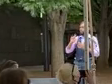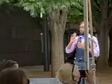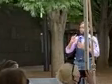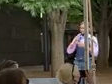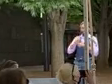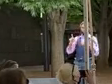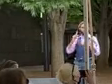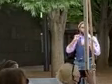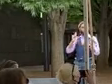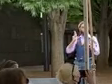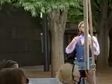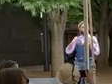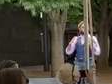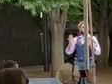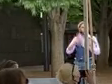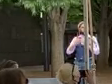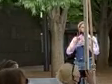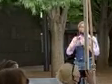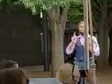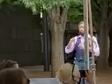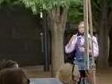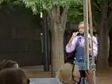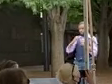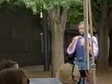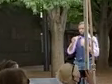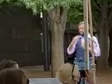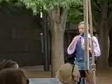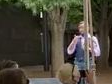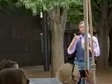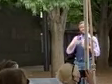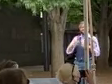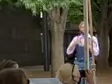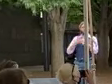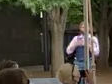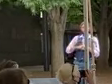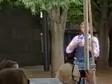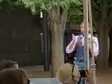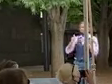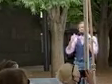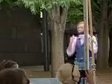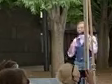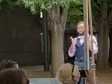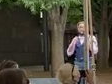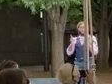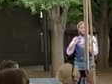We must remember, he said, that any oppression, any injustice, any hatred